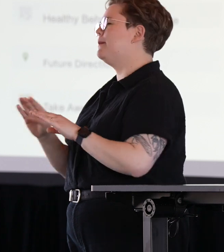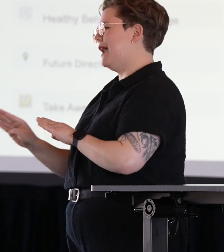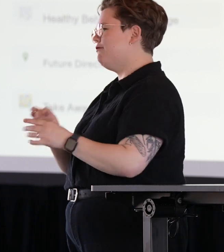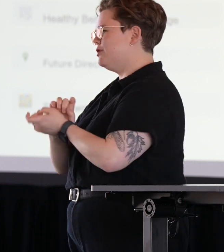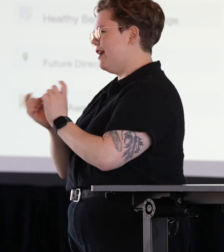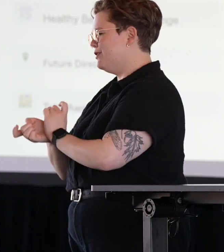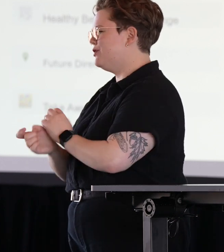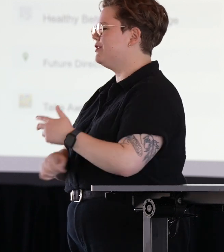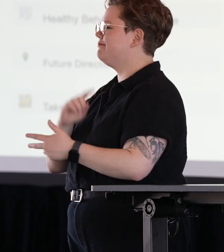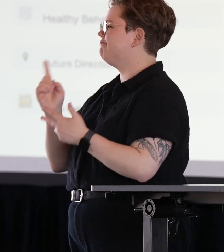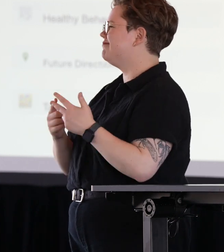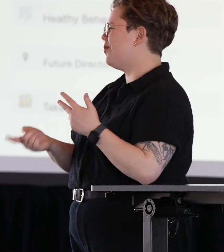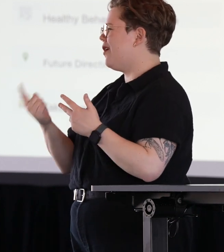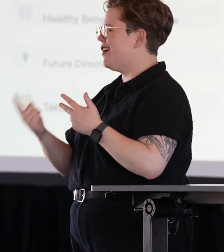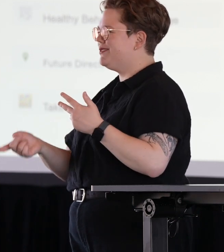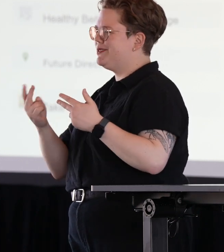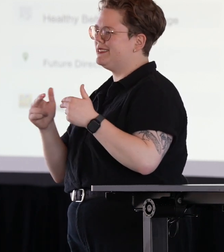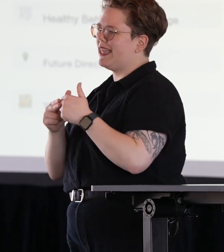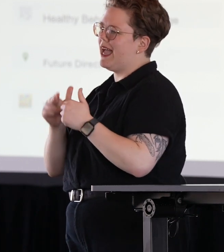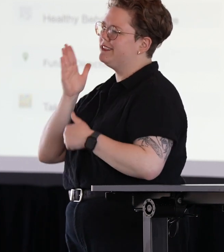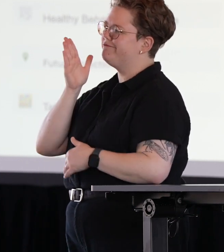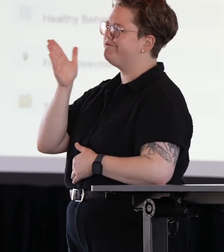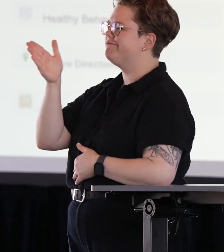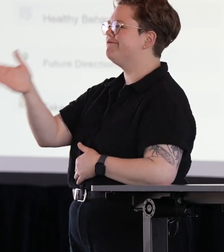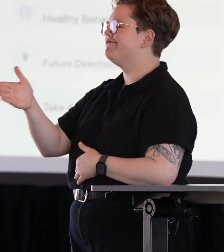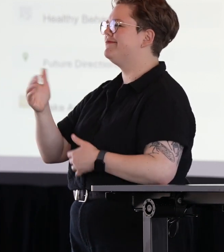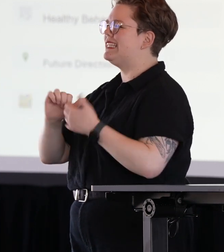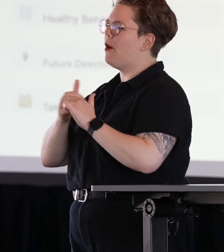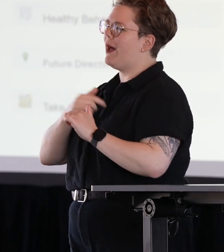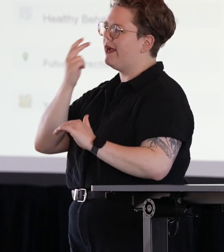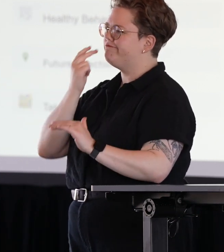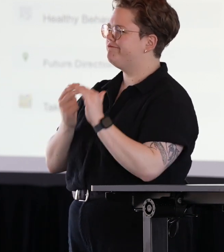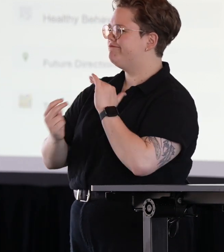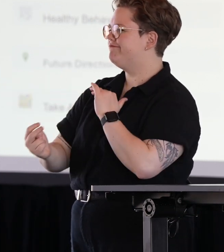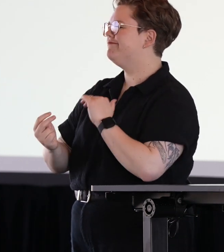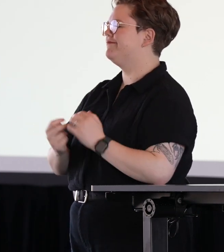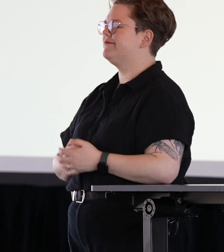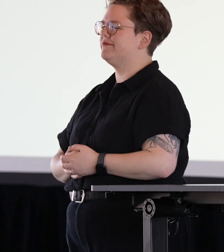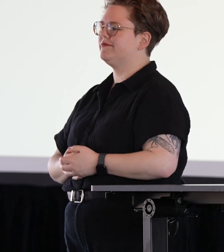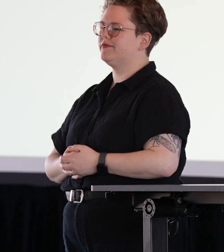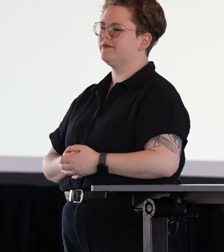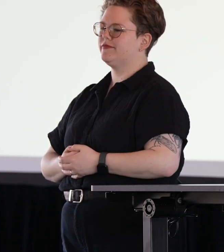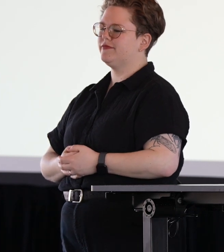from there, we'll have just one or two slides on future directions, as I see them, and some takeaways. All right, so